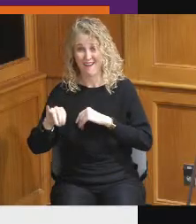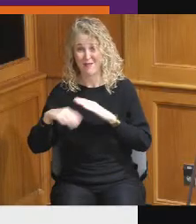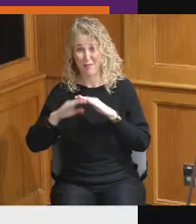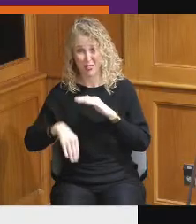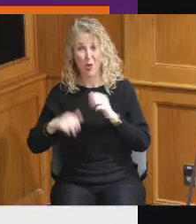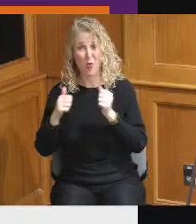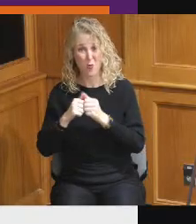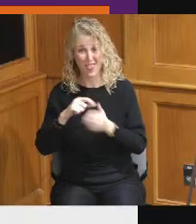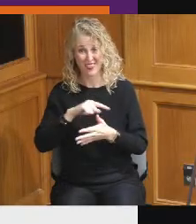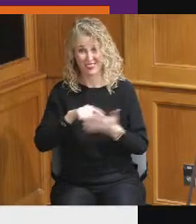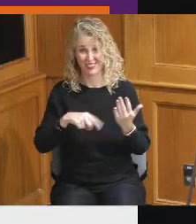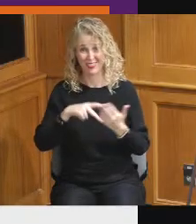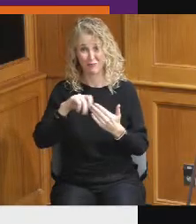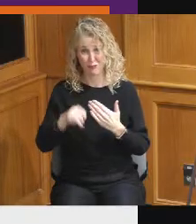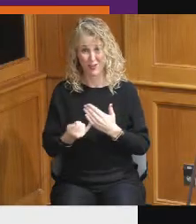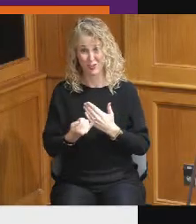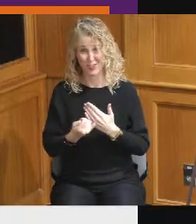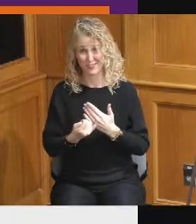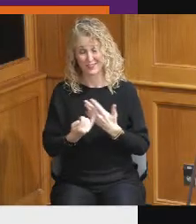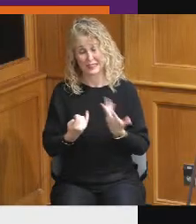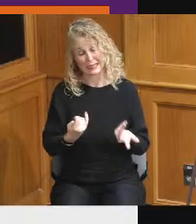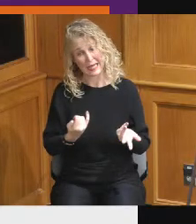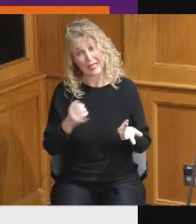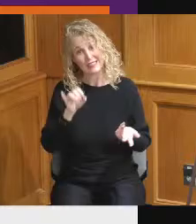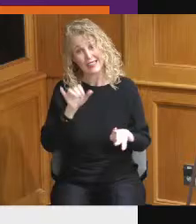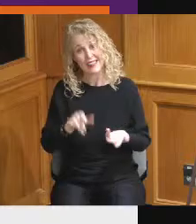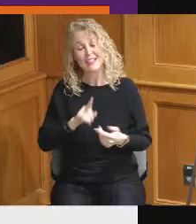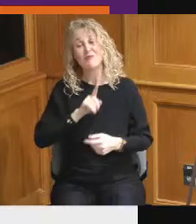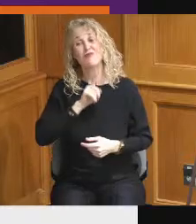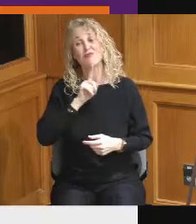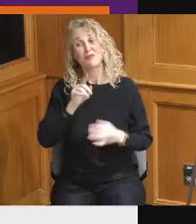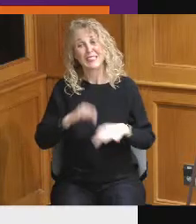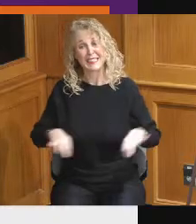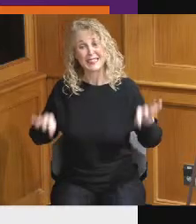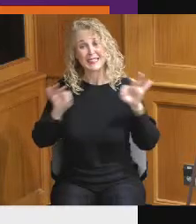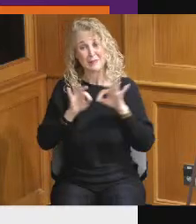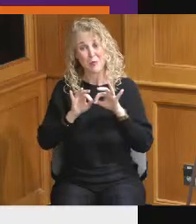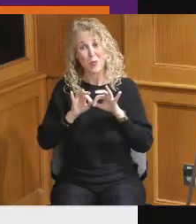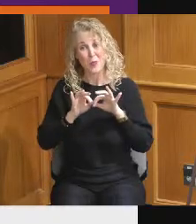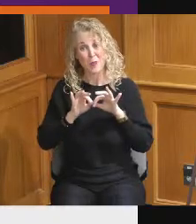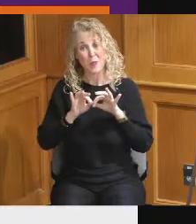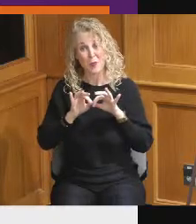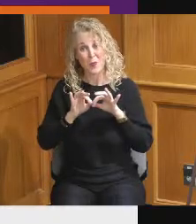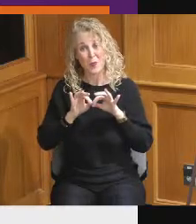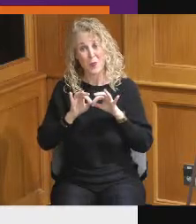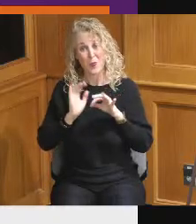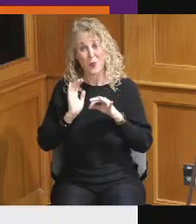projects which is something that is a big part of I think was our well a goal that you all set for